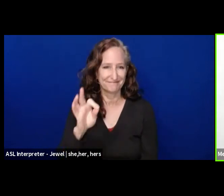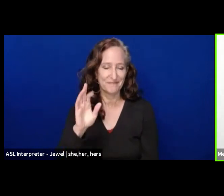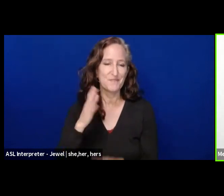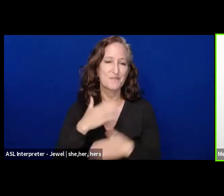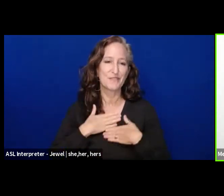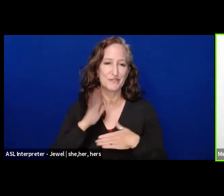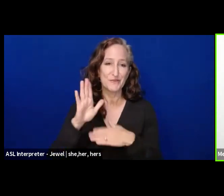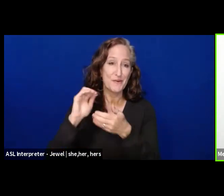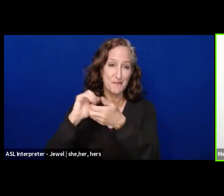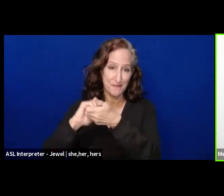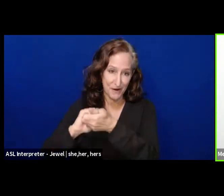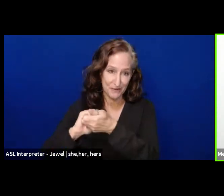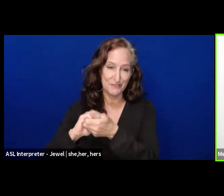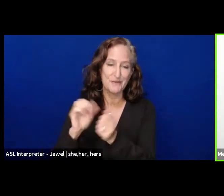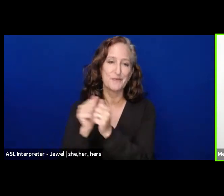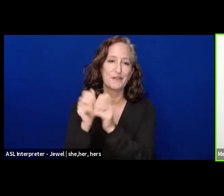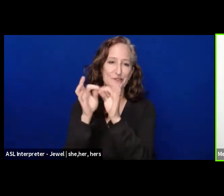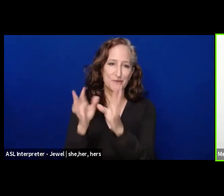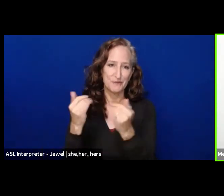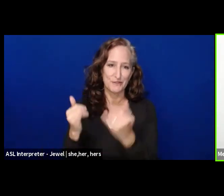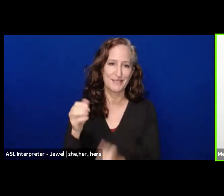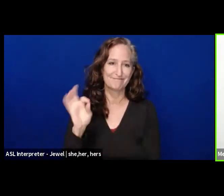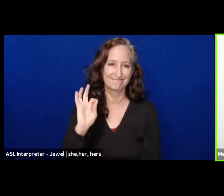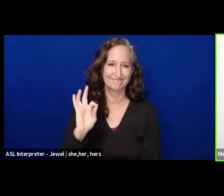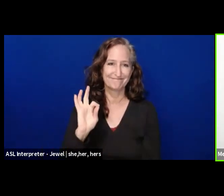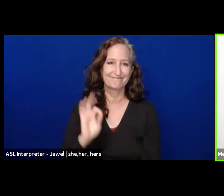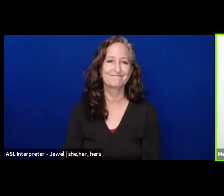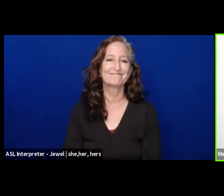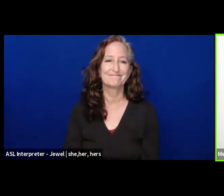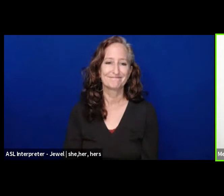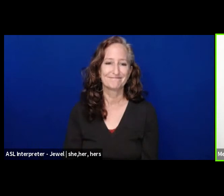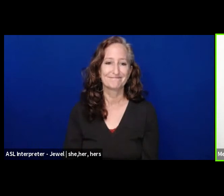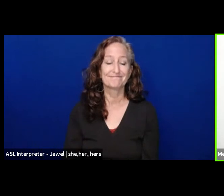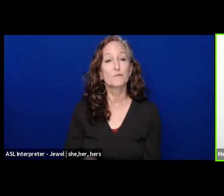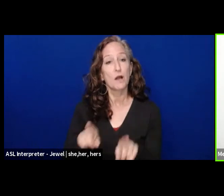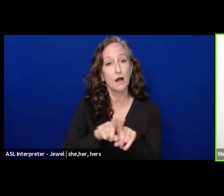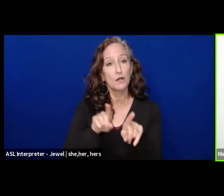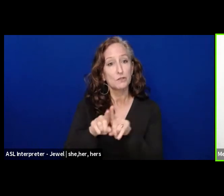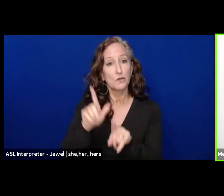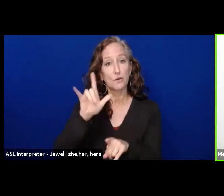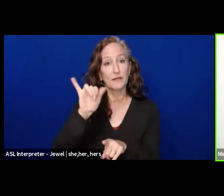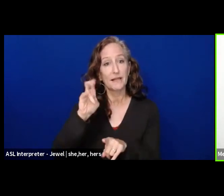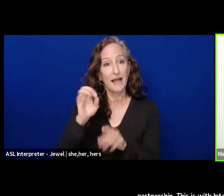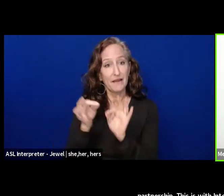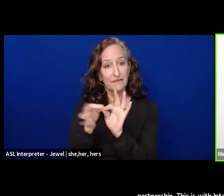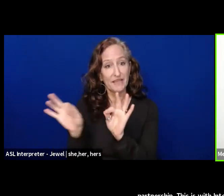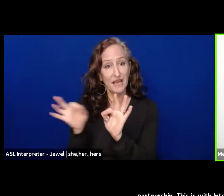This is with Interpreter Now. It is also being live captioned by Maggie at White Coat Captioning.